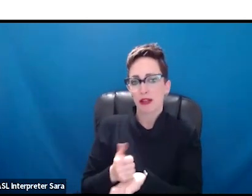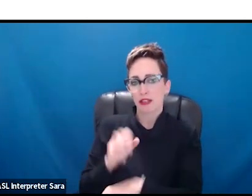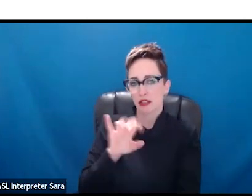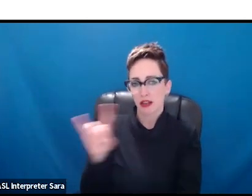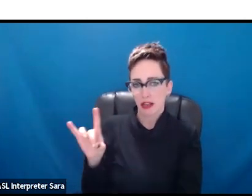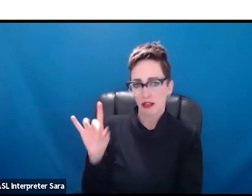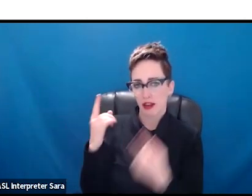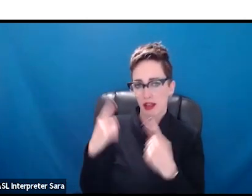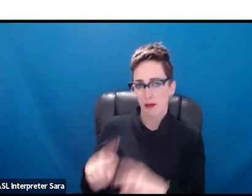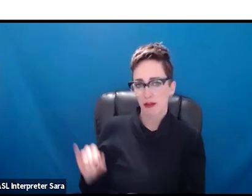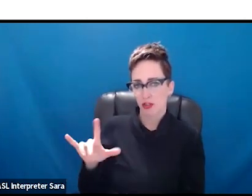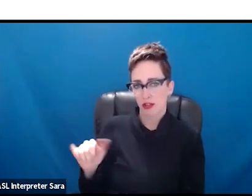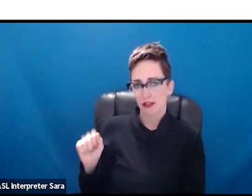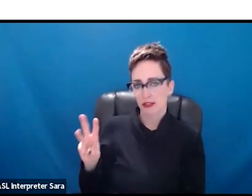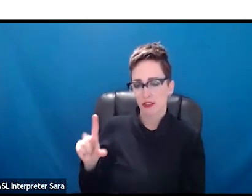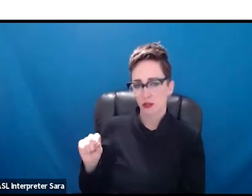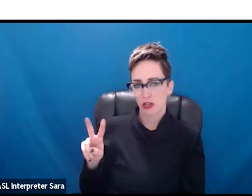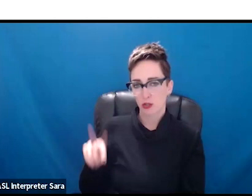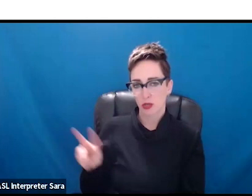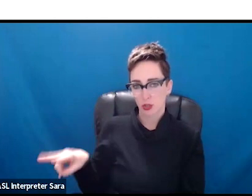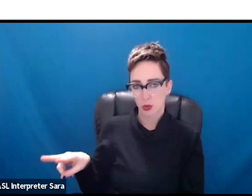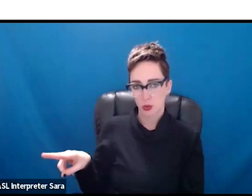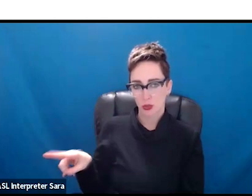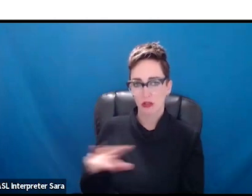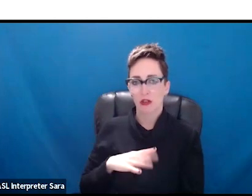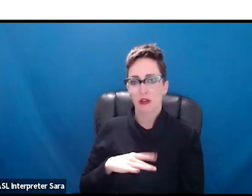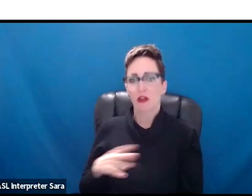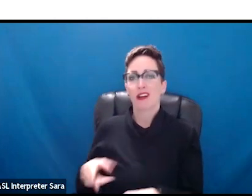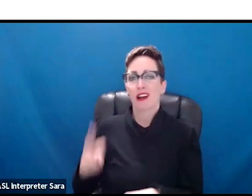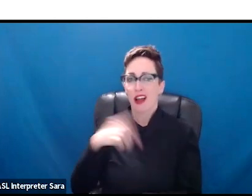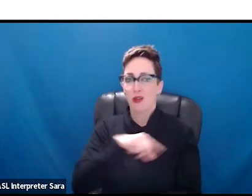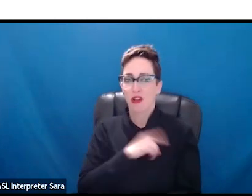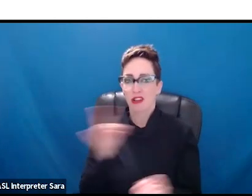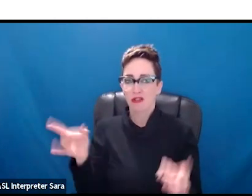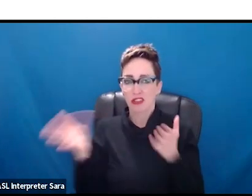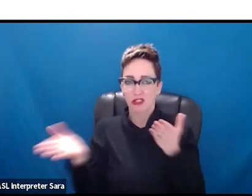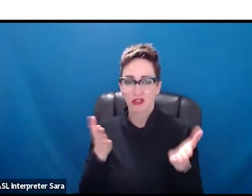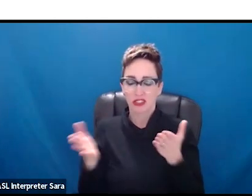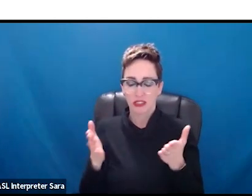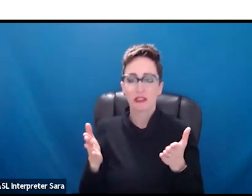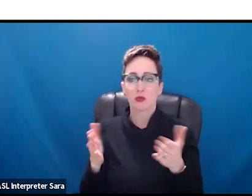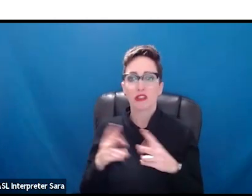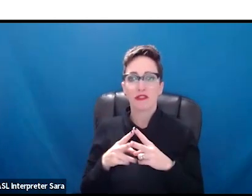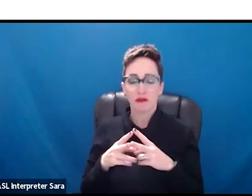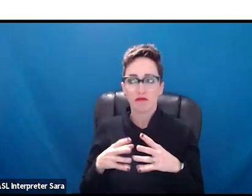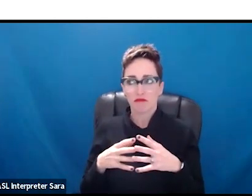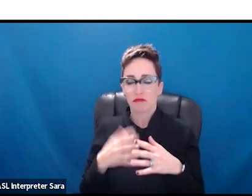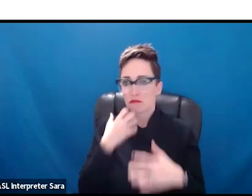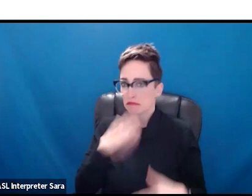on July 16th, 2022, the need for high quality crisis services is at an all time high.